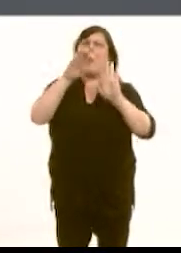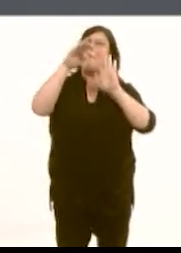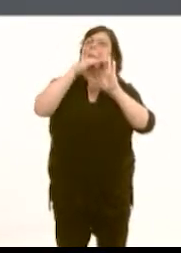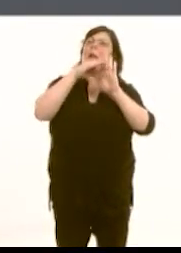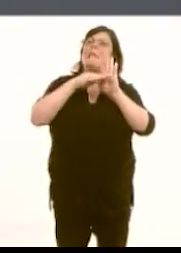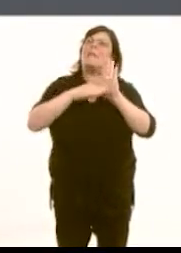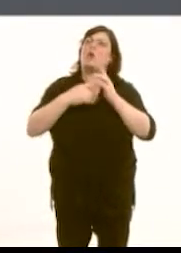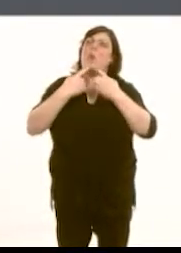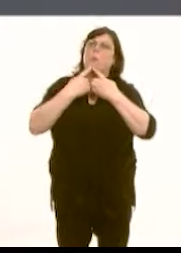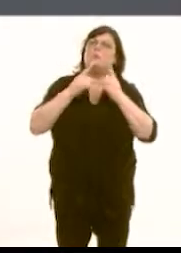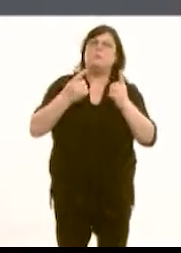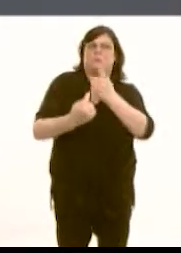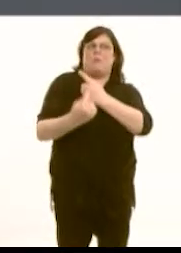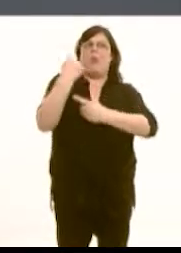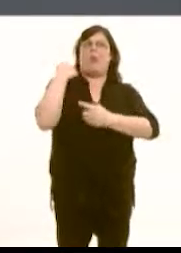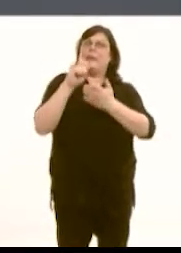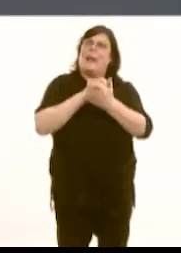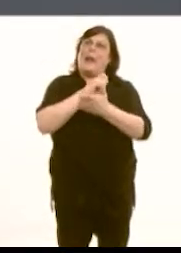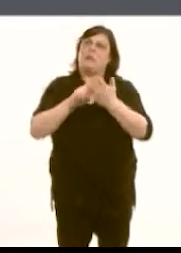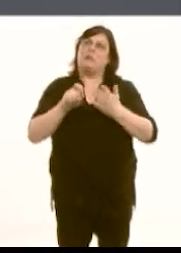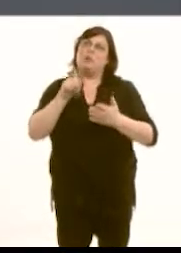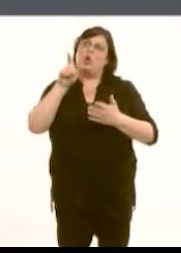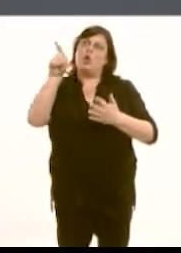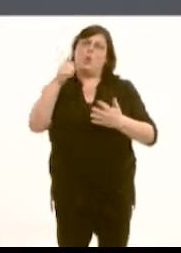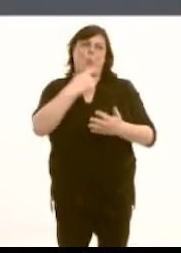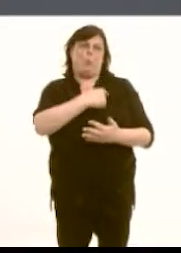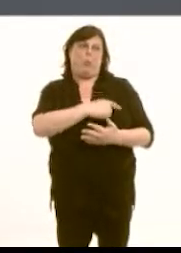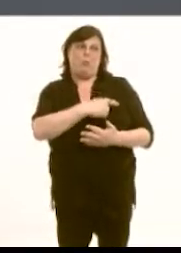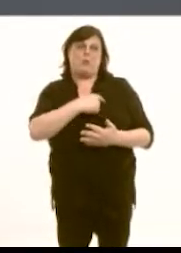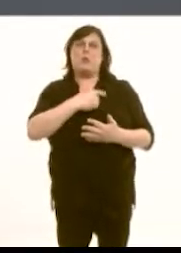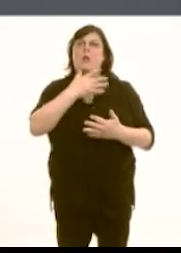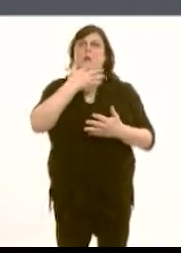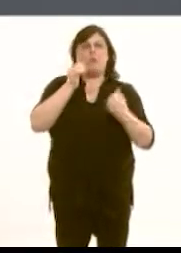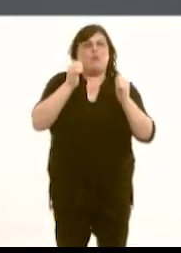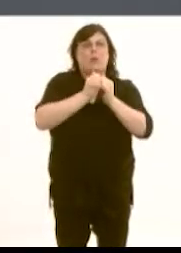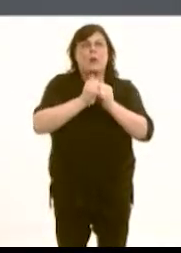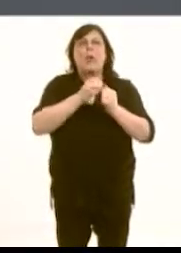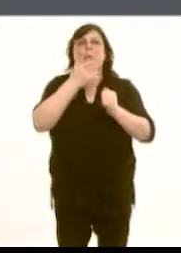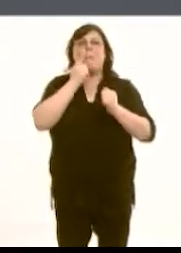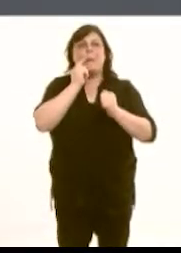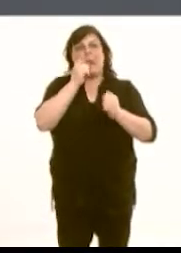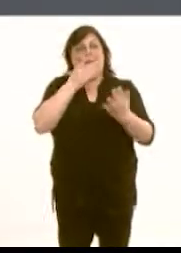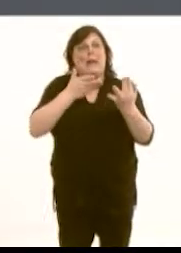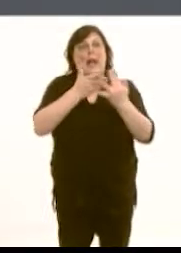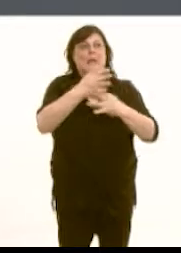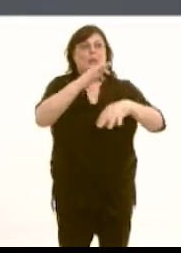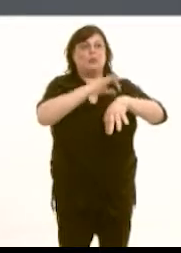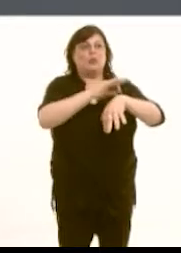then that people would be able to access local GP services in the evenings and on Saturday mornings.